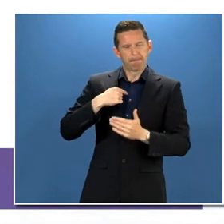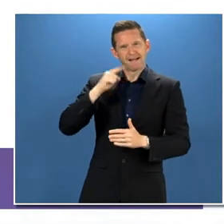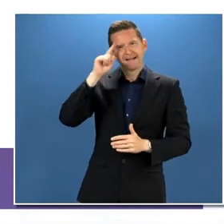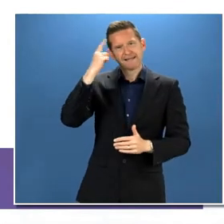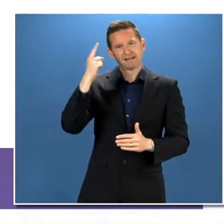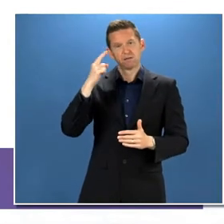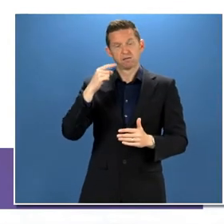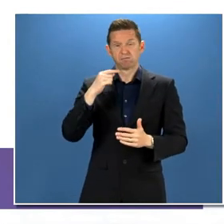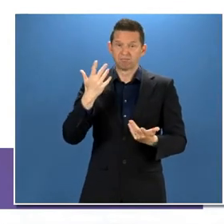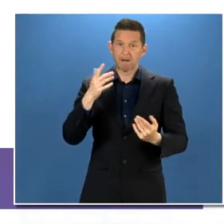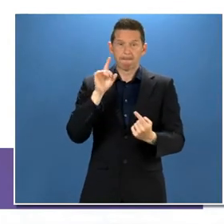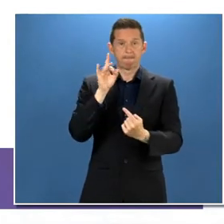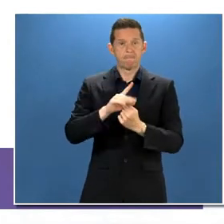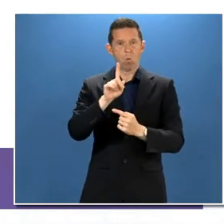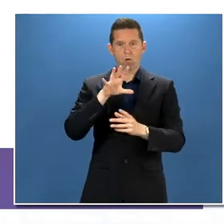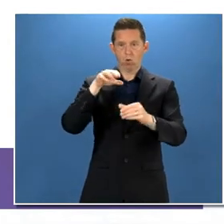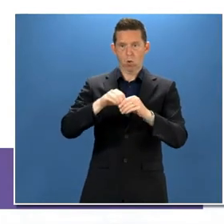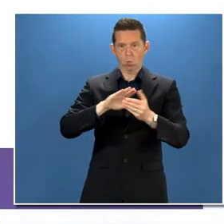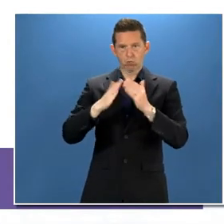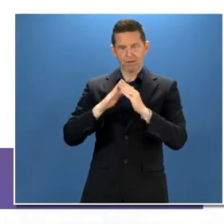of a community to support you.